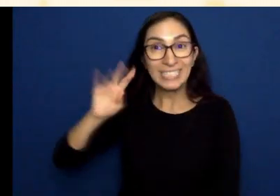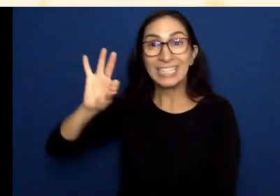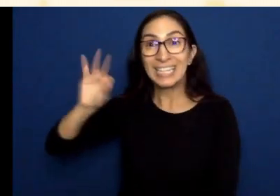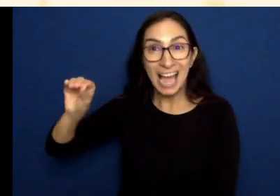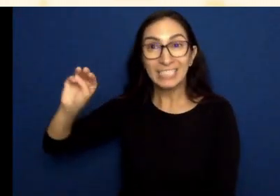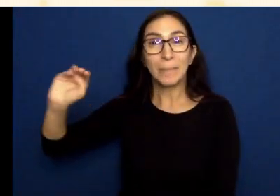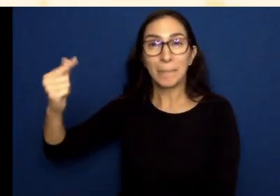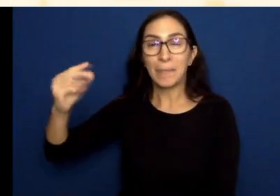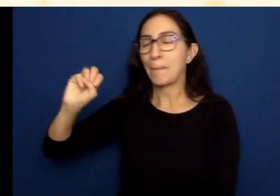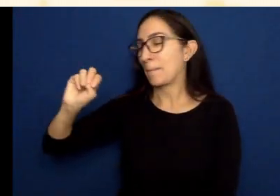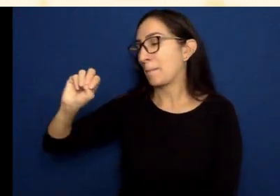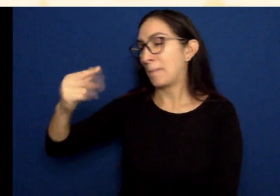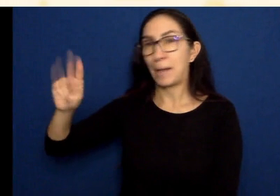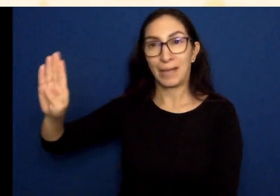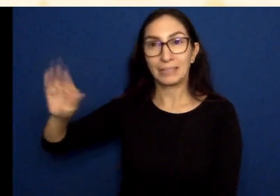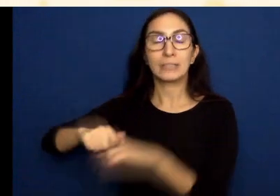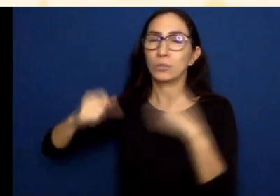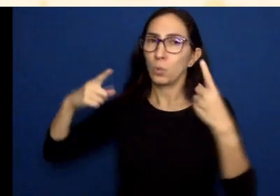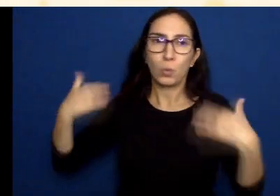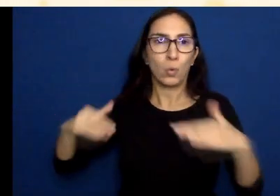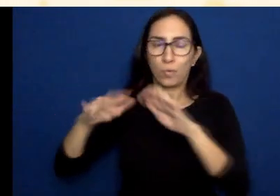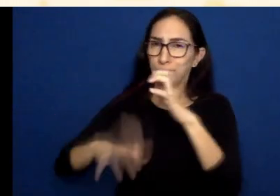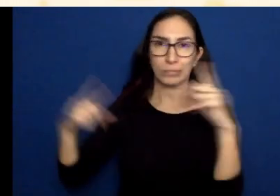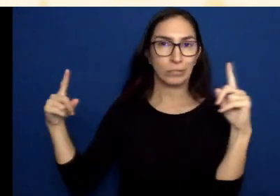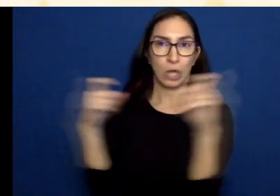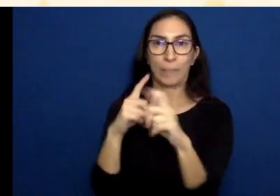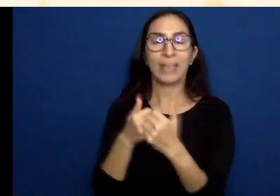one on critical test cases, one on standard test cases,